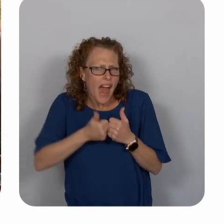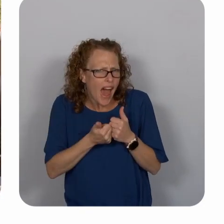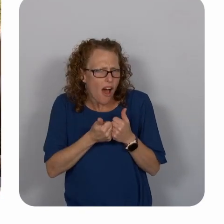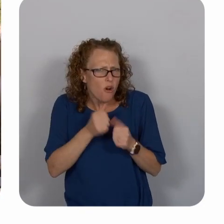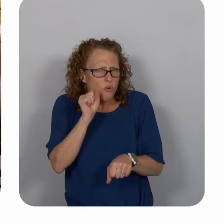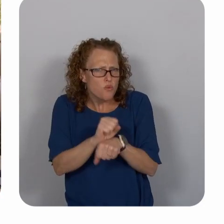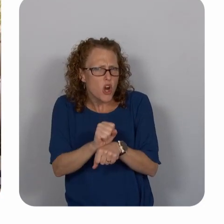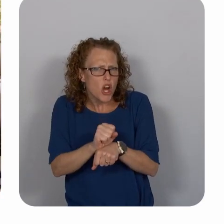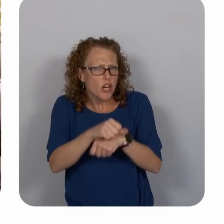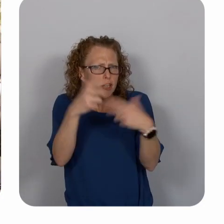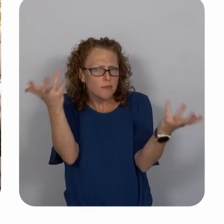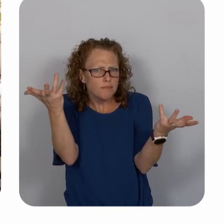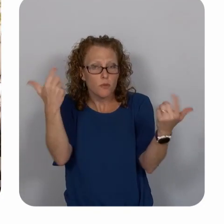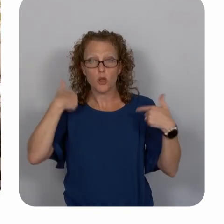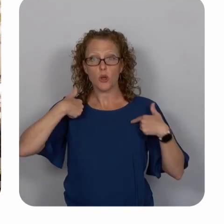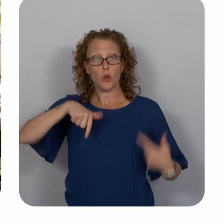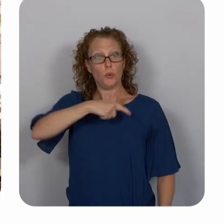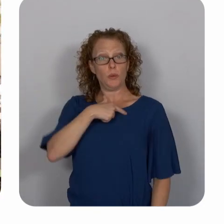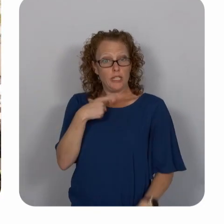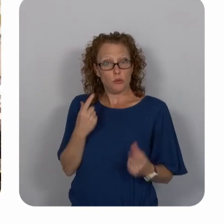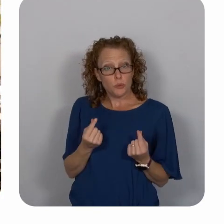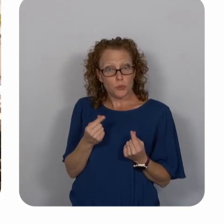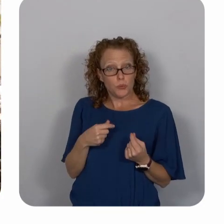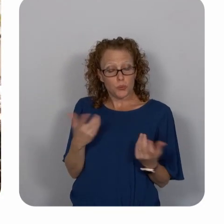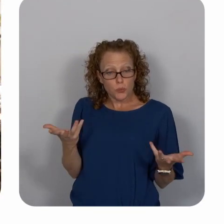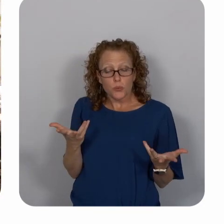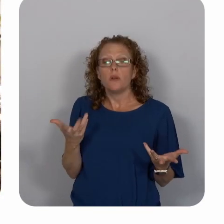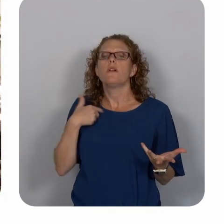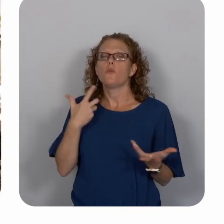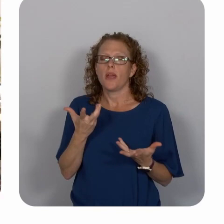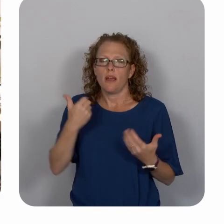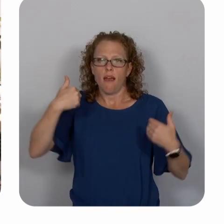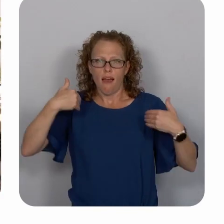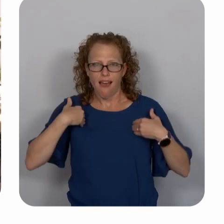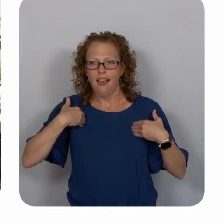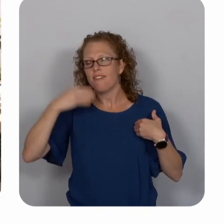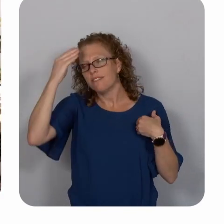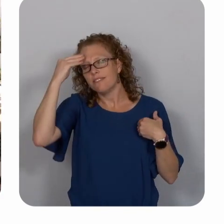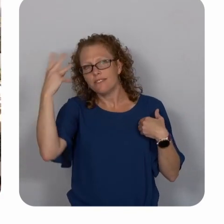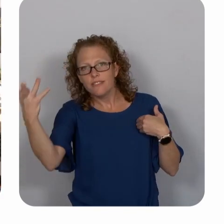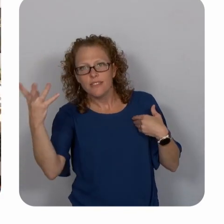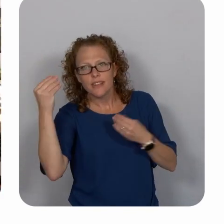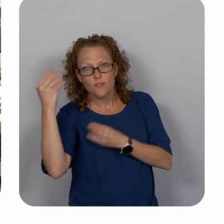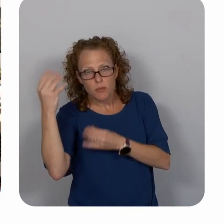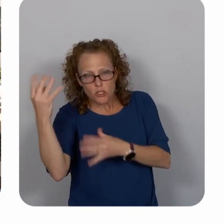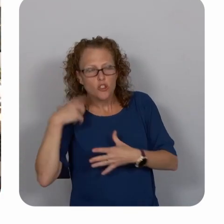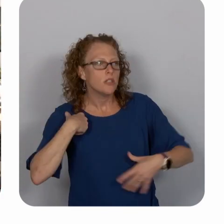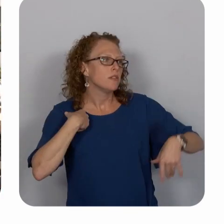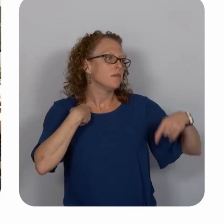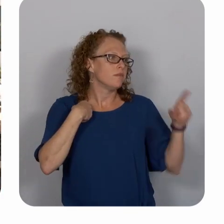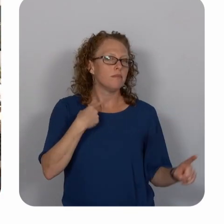we combine the use of our conversational training data and a technique called Reinforcement Learning from Human Feedback.